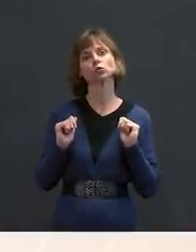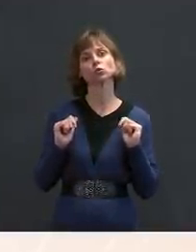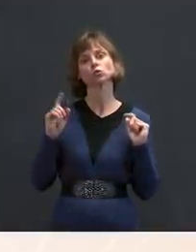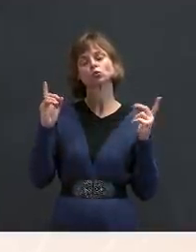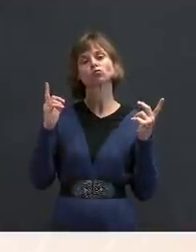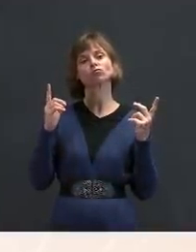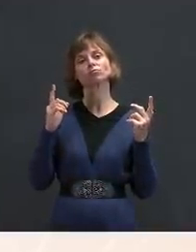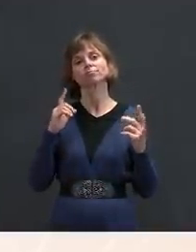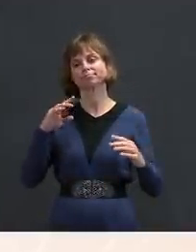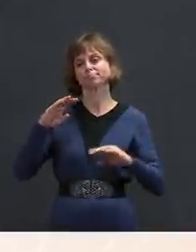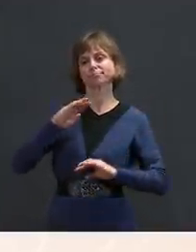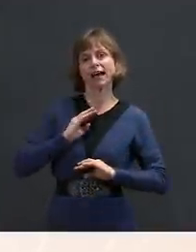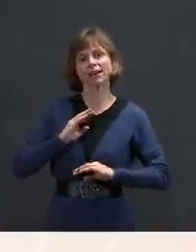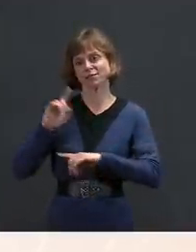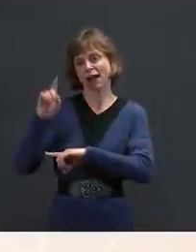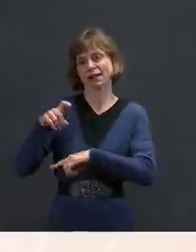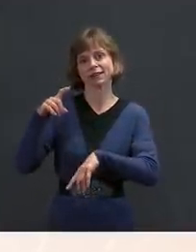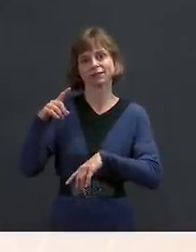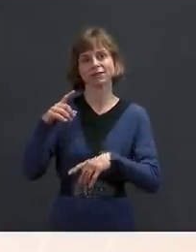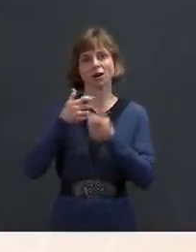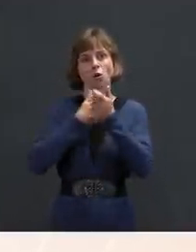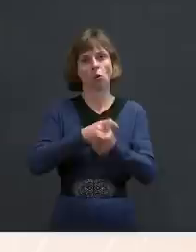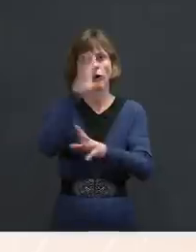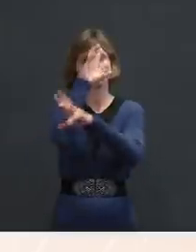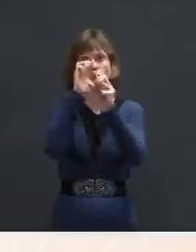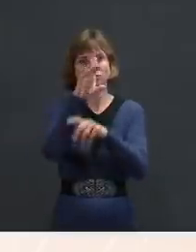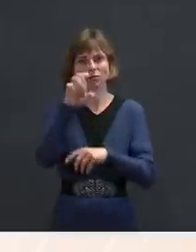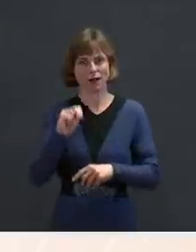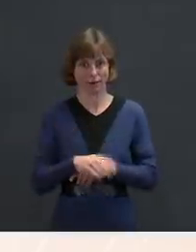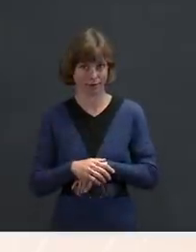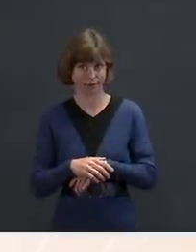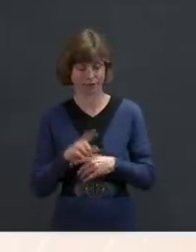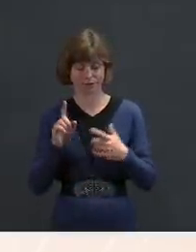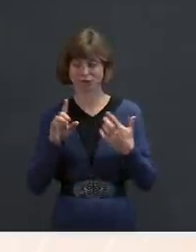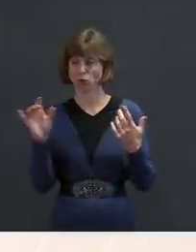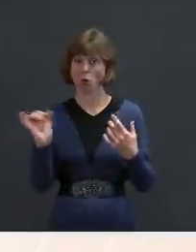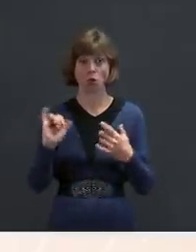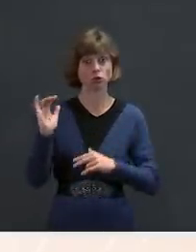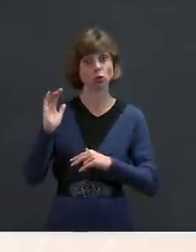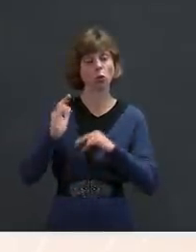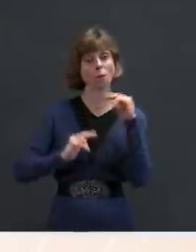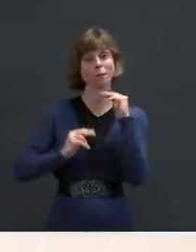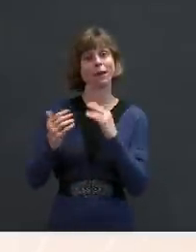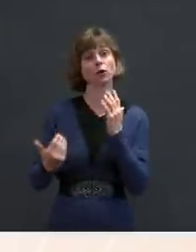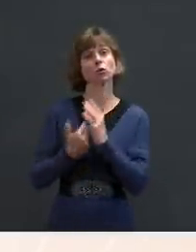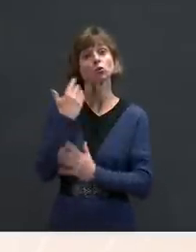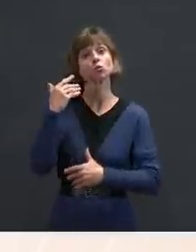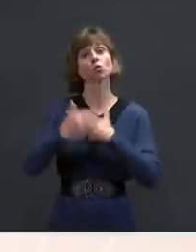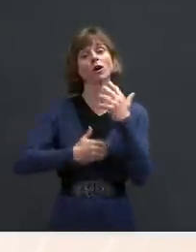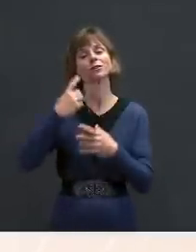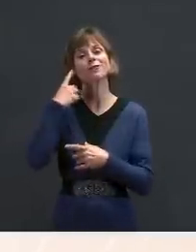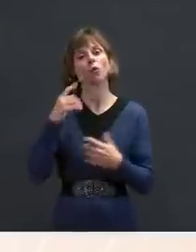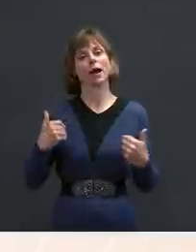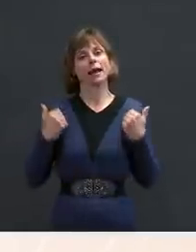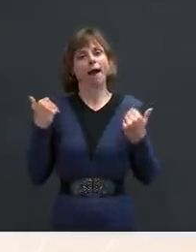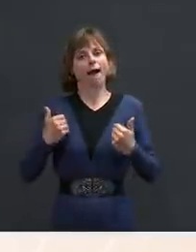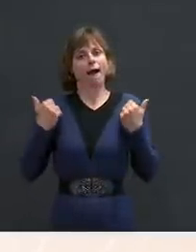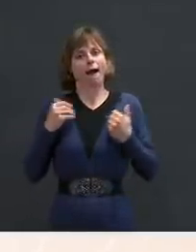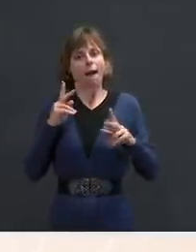For example, we've also begun to rebuild a process for young people to be able to access avenues of protection